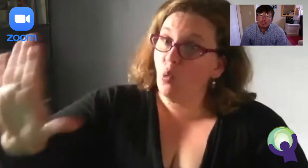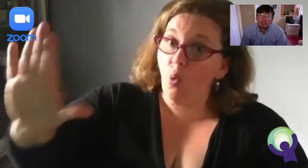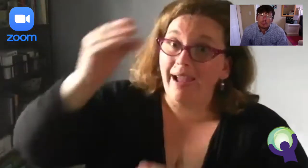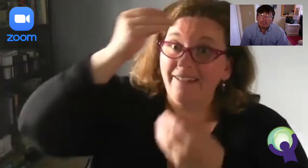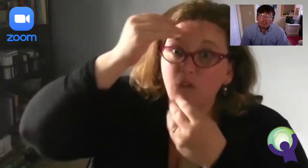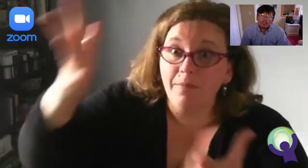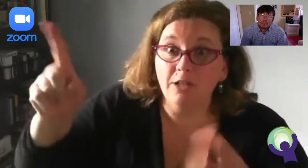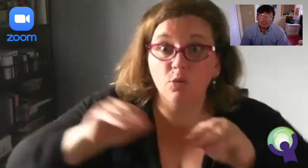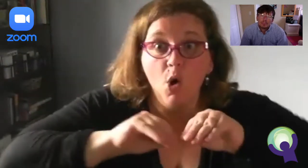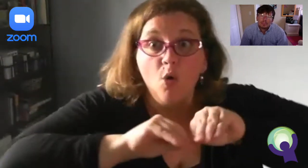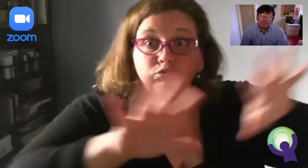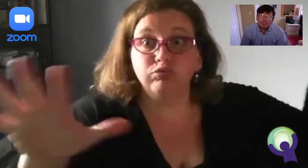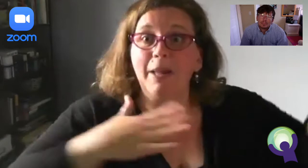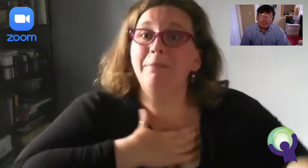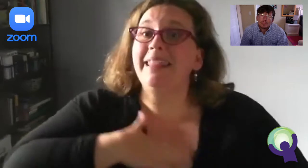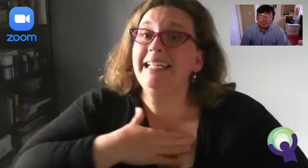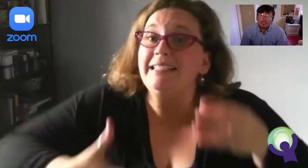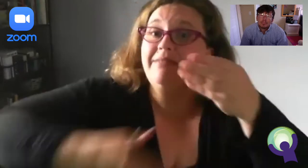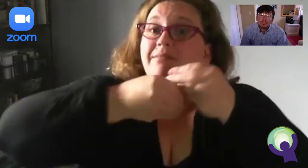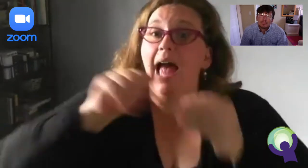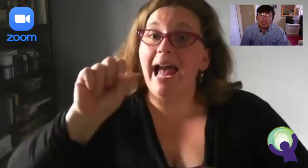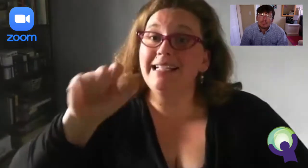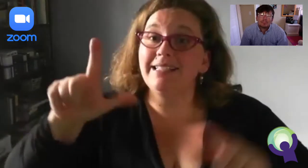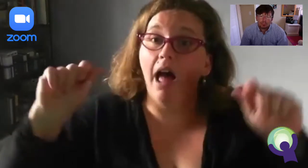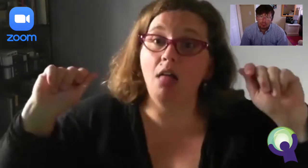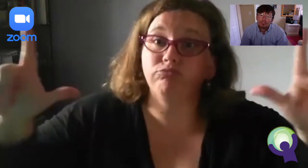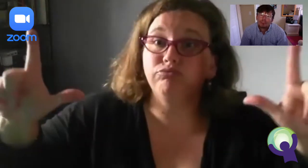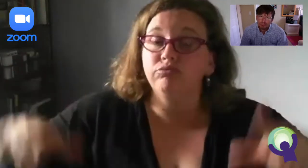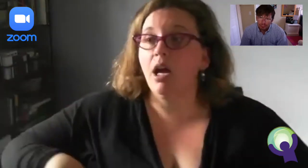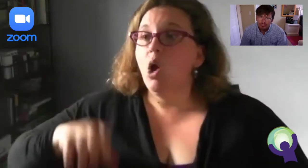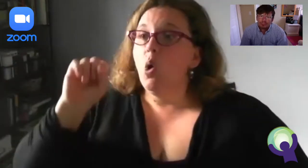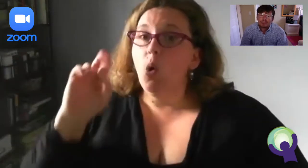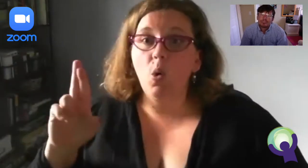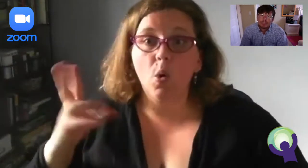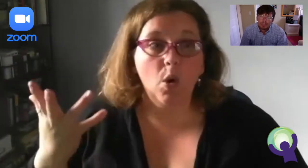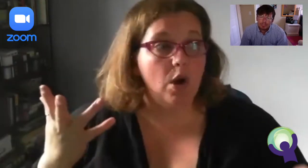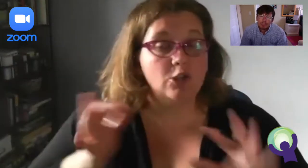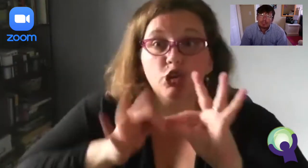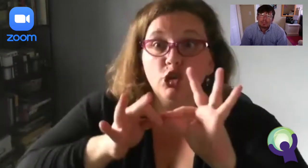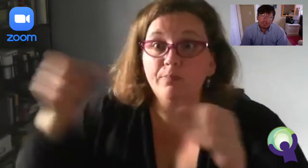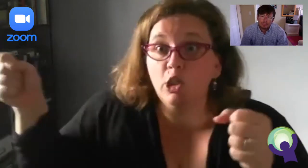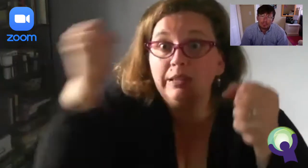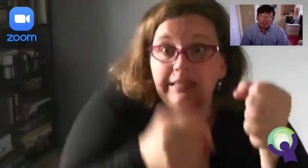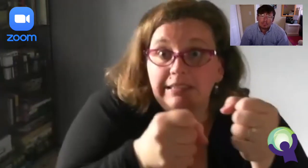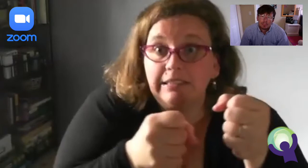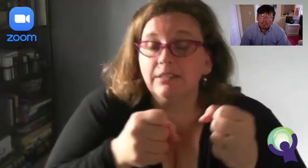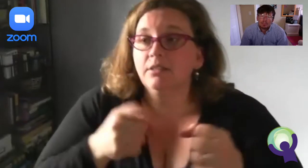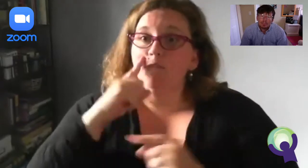about odhh don't forget about information and having access and please make sure to include this in American Sign language and